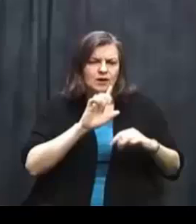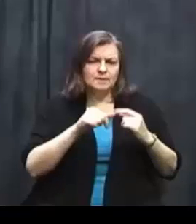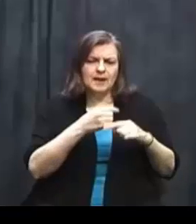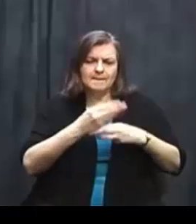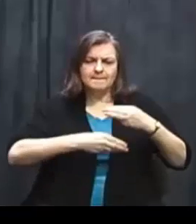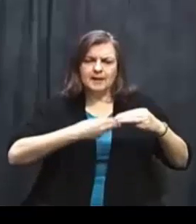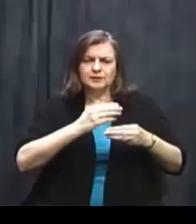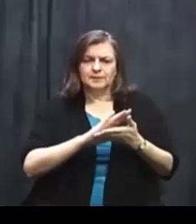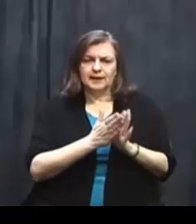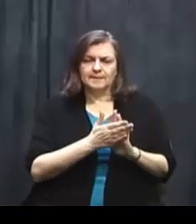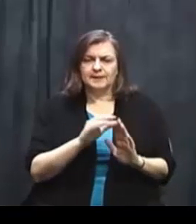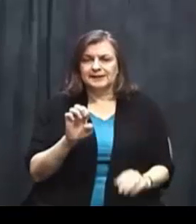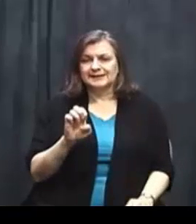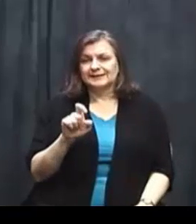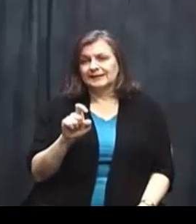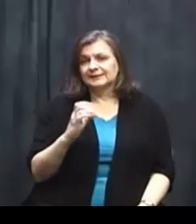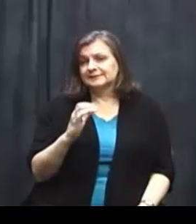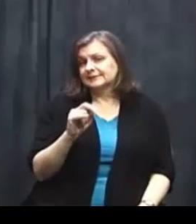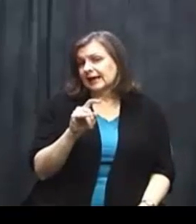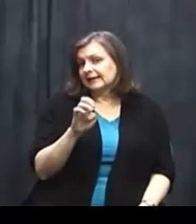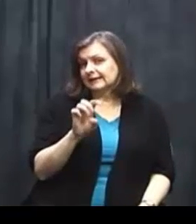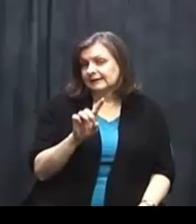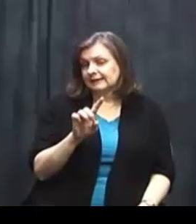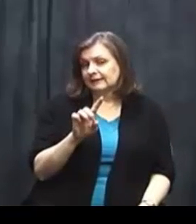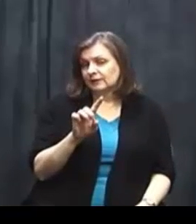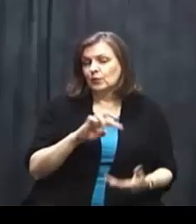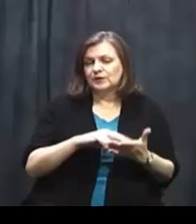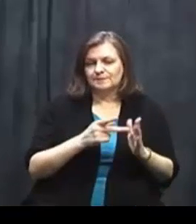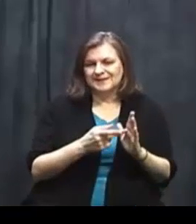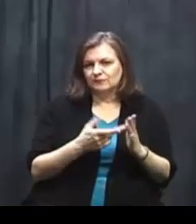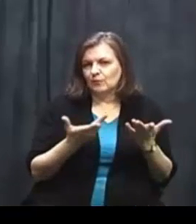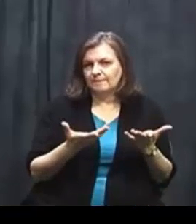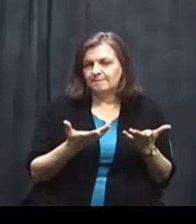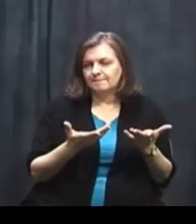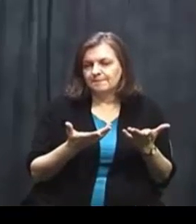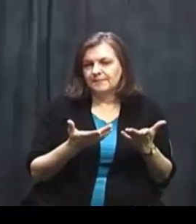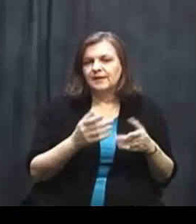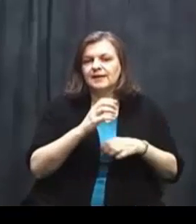what we're most interested in is their release of electrons